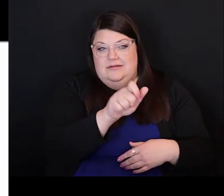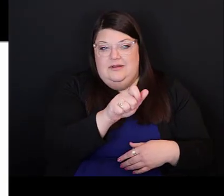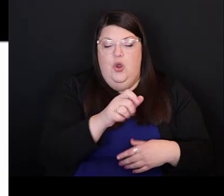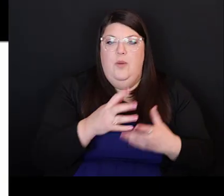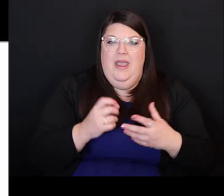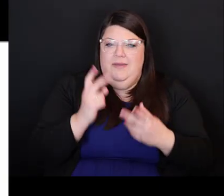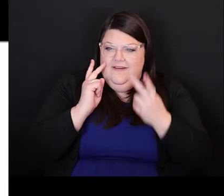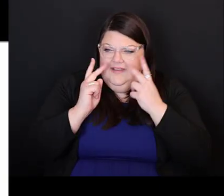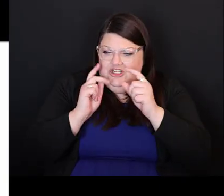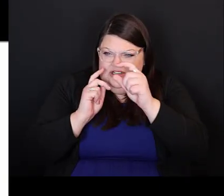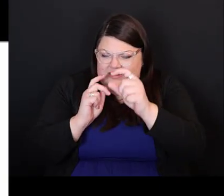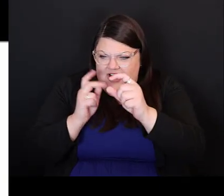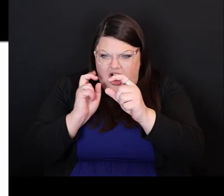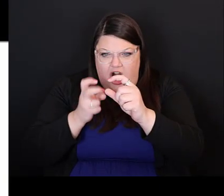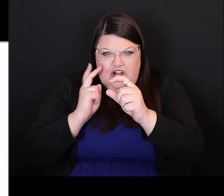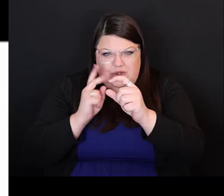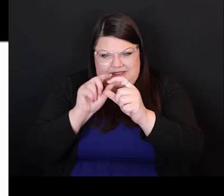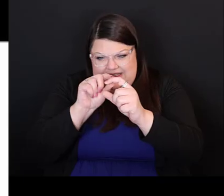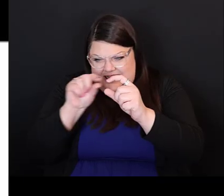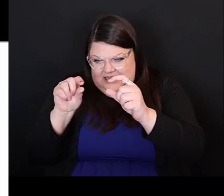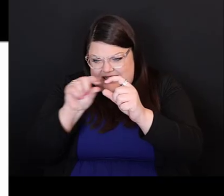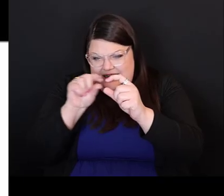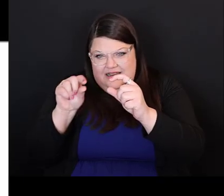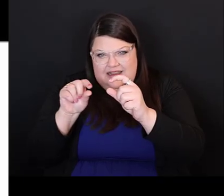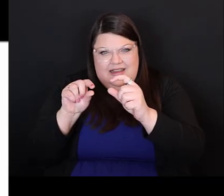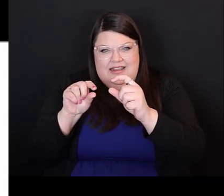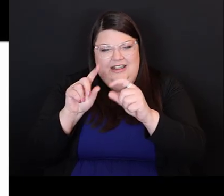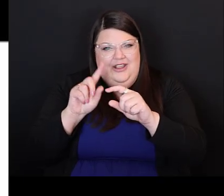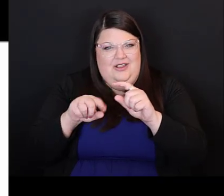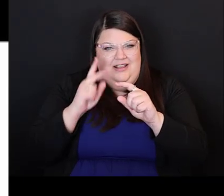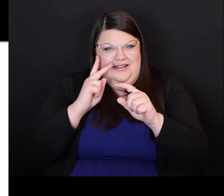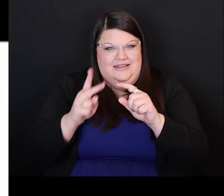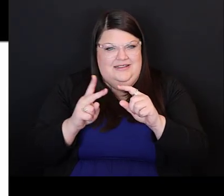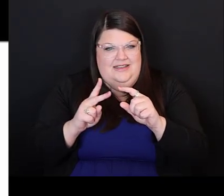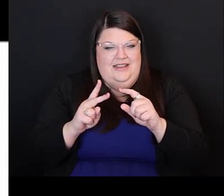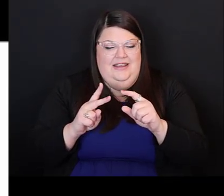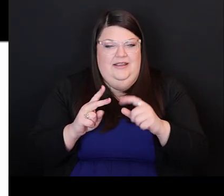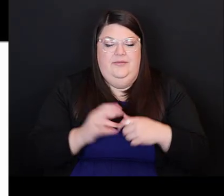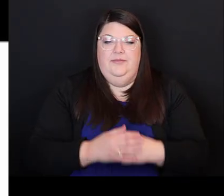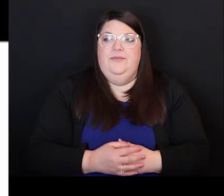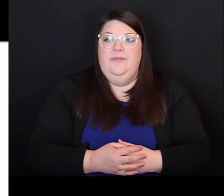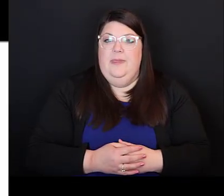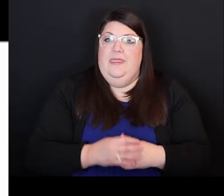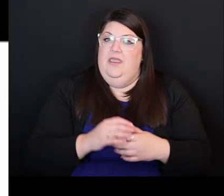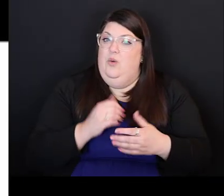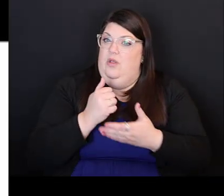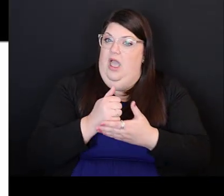Or maybe your vision is such that you really can't read those small numbers any longer on that older version thermostat.